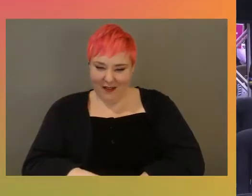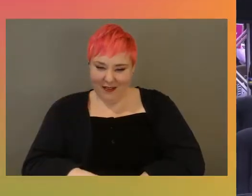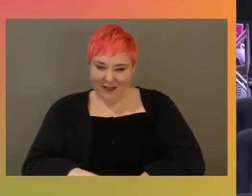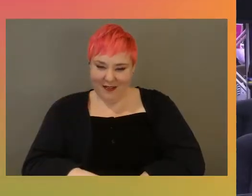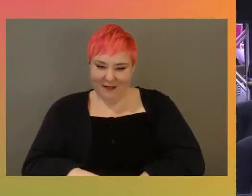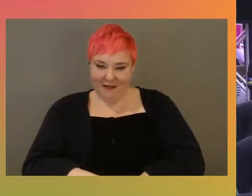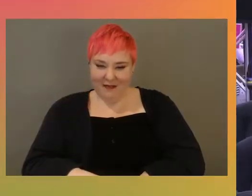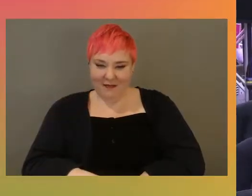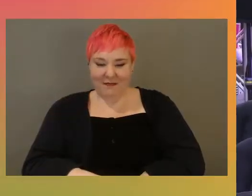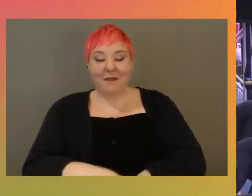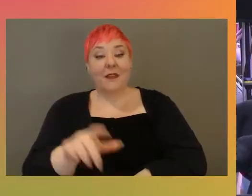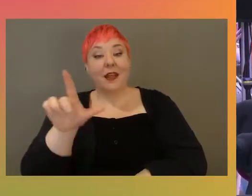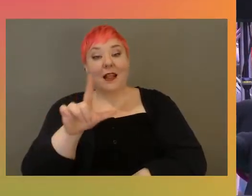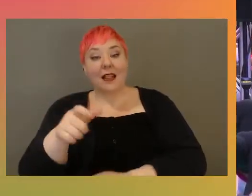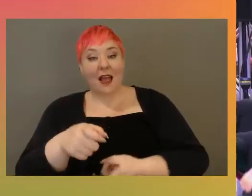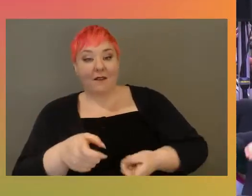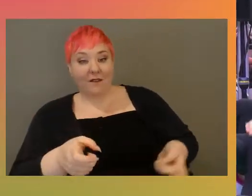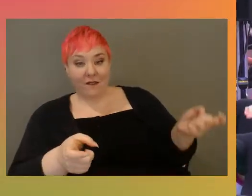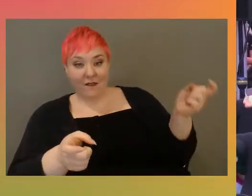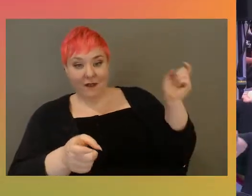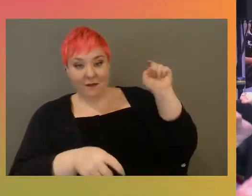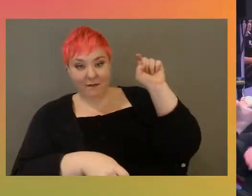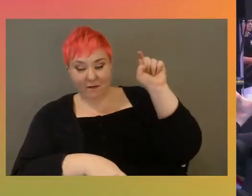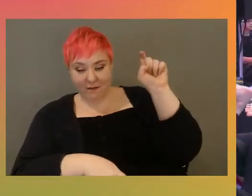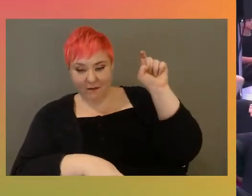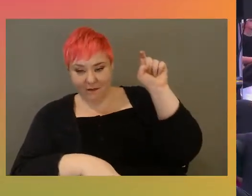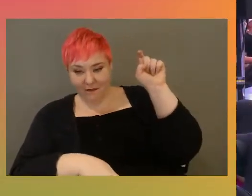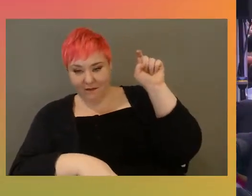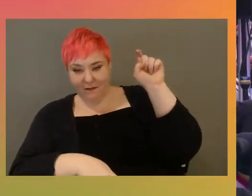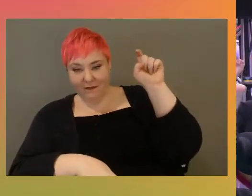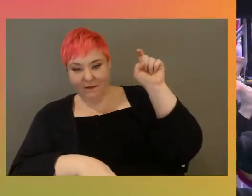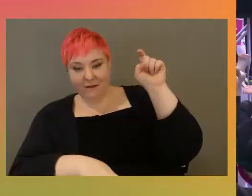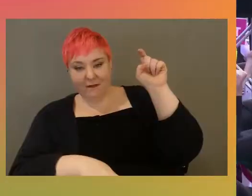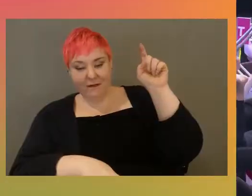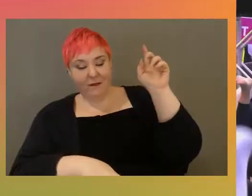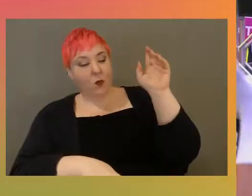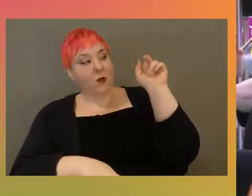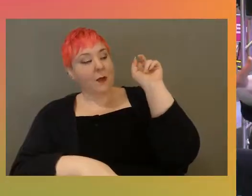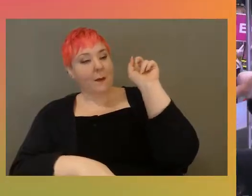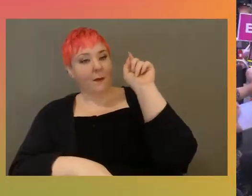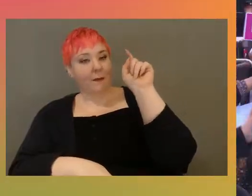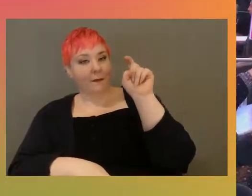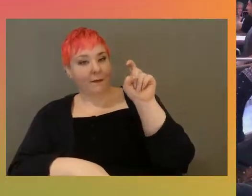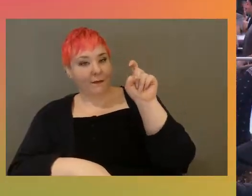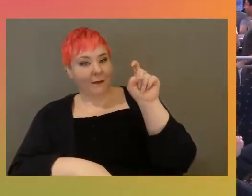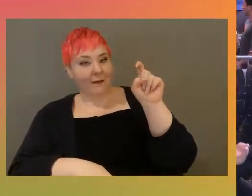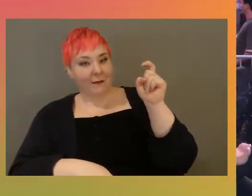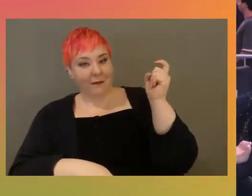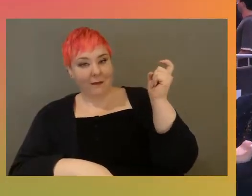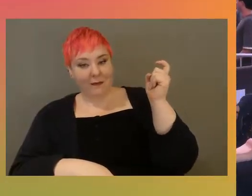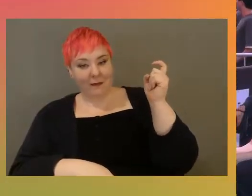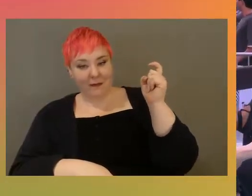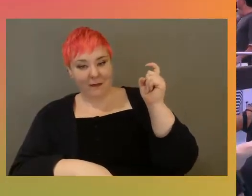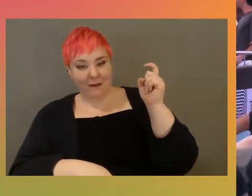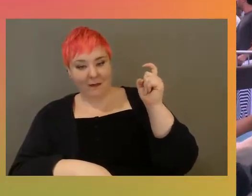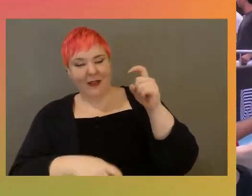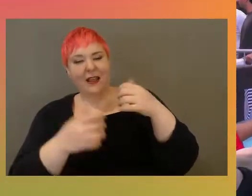TUCK YOUR TOES UNDERNEATH. DOWNWARD FACING DOG.